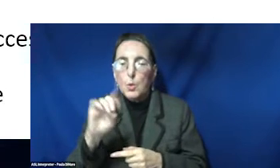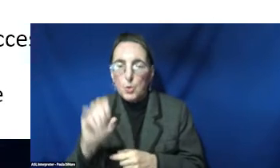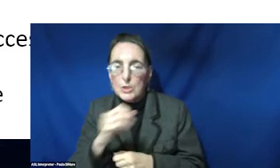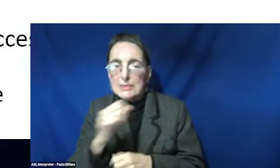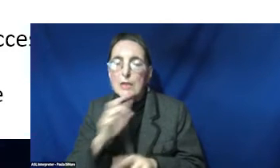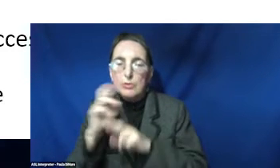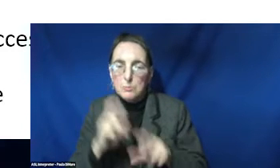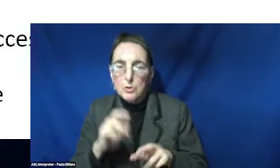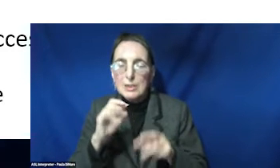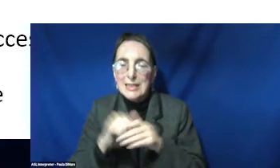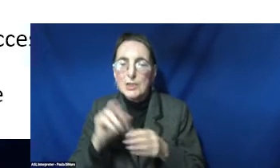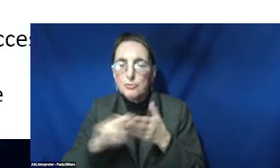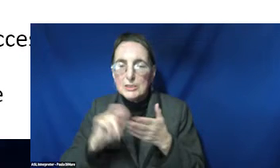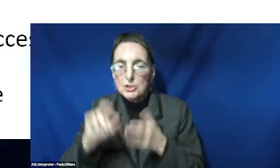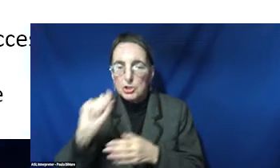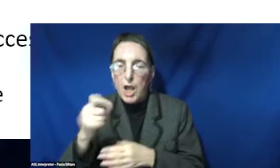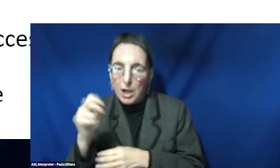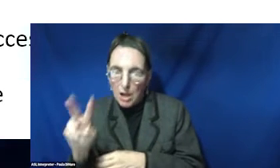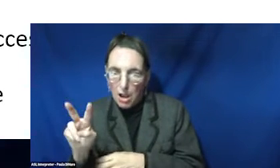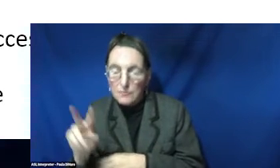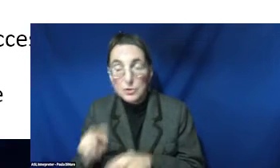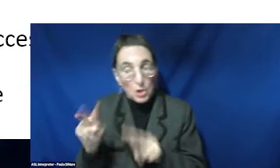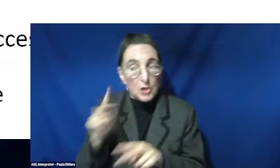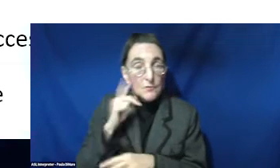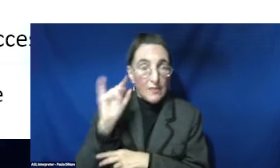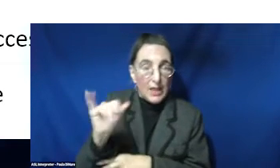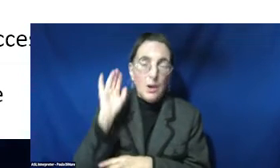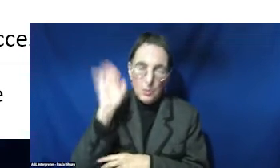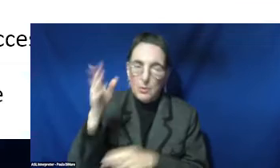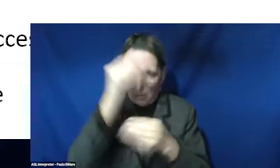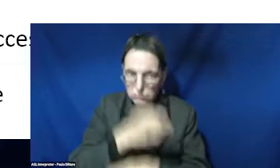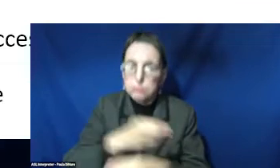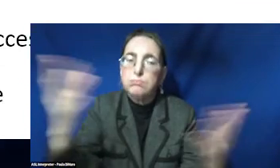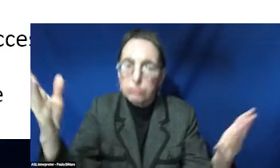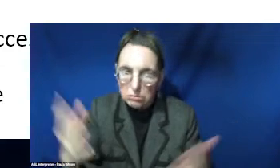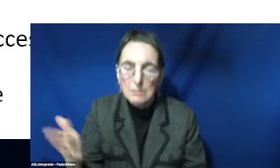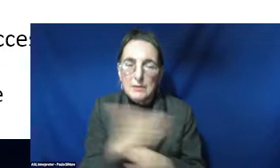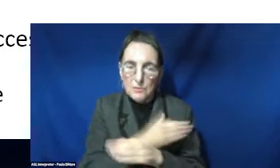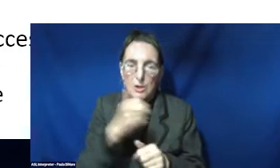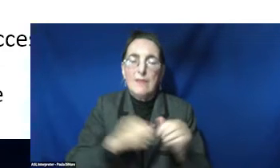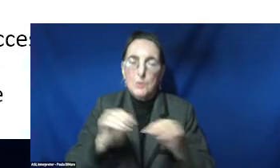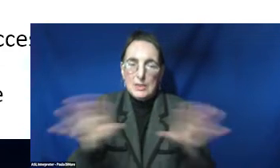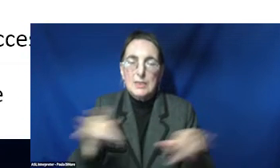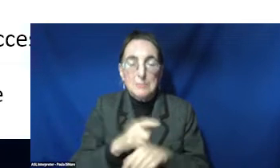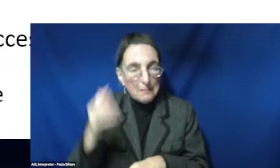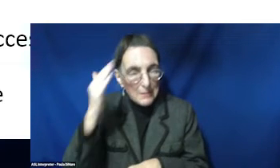We will send out communications and usually do that, you know, before every release. So just be aware of that that these things are moving over.